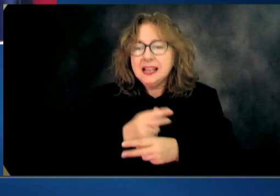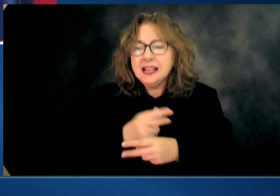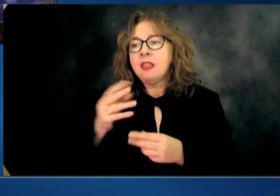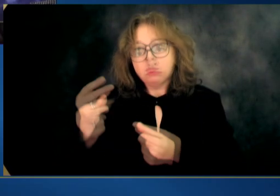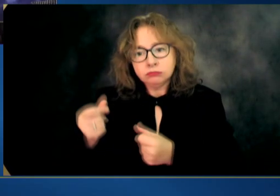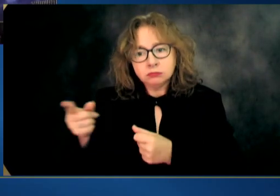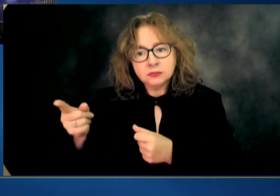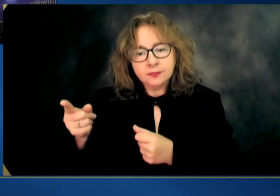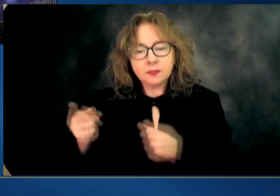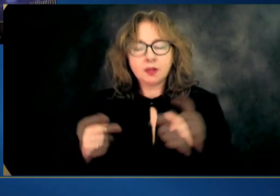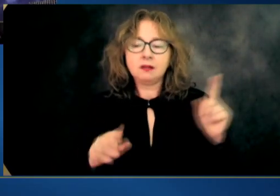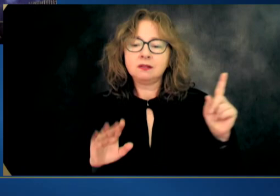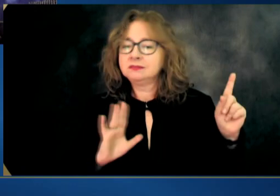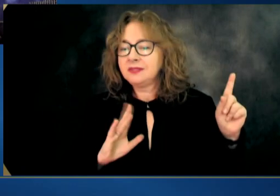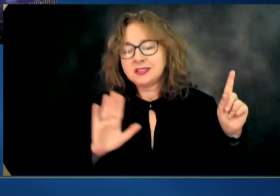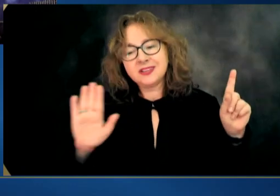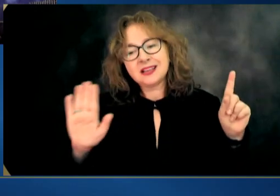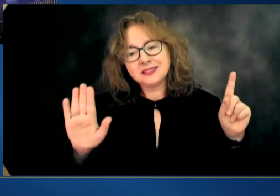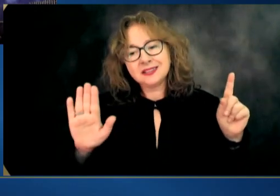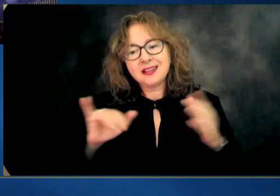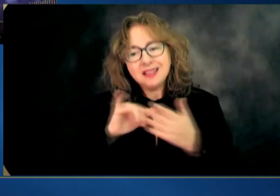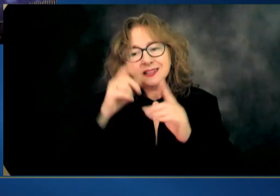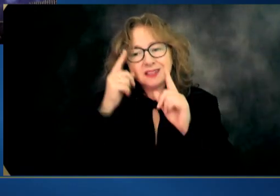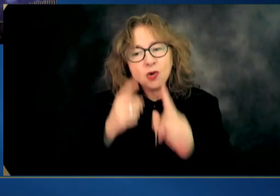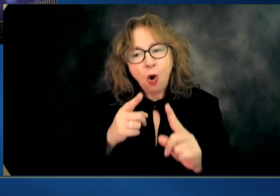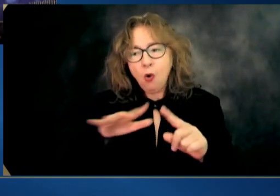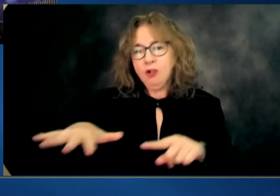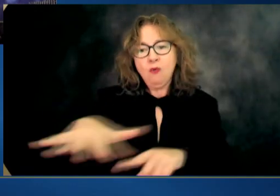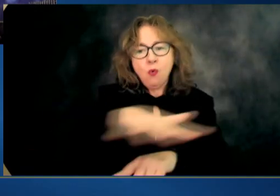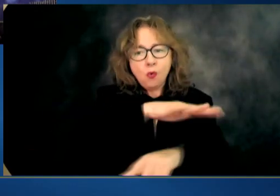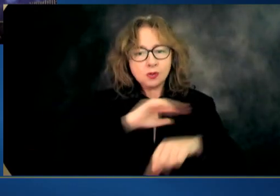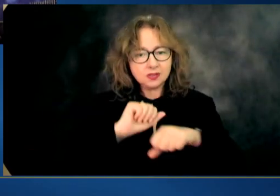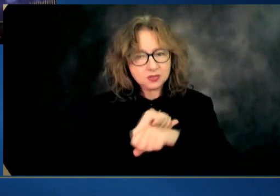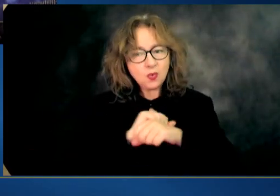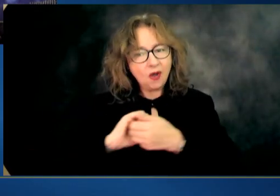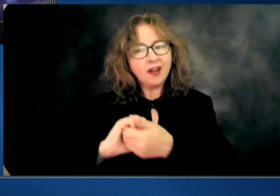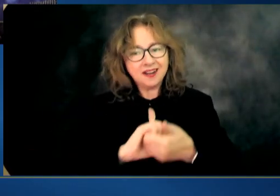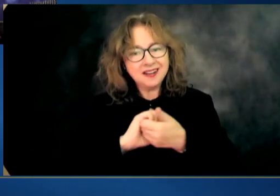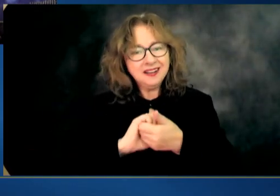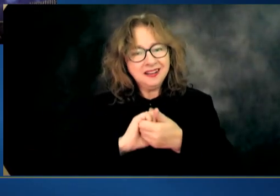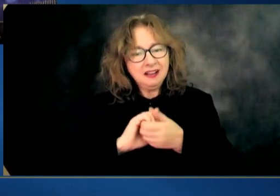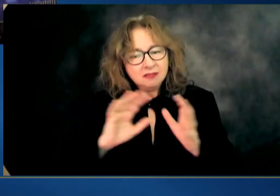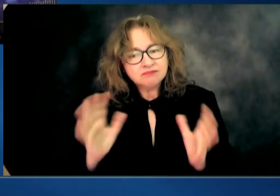I think this is sort of the goal of the work that we're talking about of here -- Jimmy Pinnock: Yeah. Kamal Menghrajani: -- is how can we get people to a place where they're just able